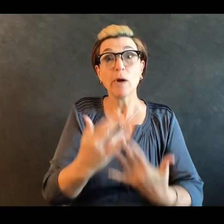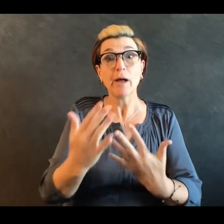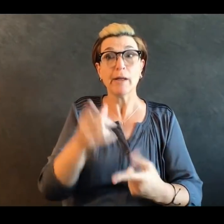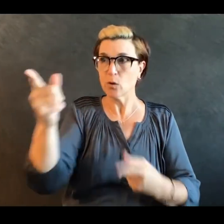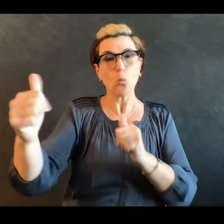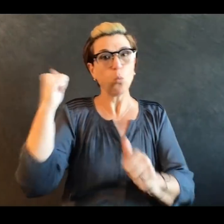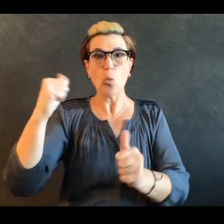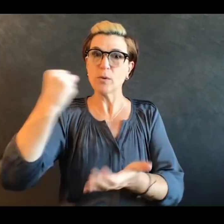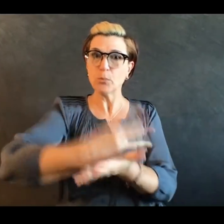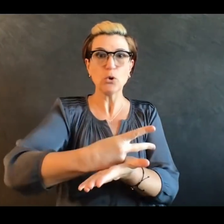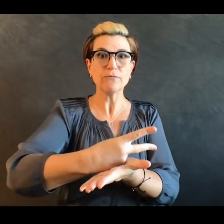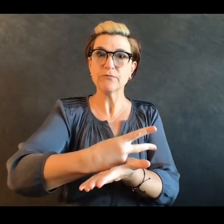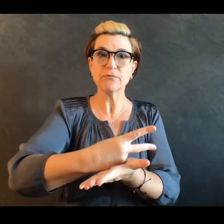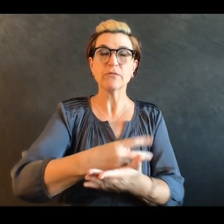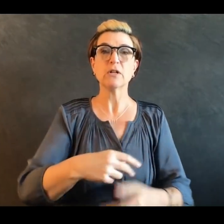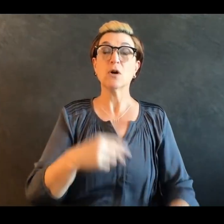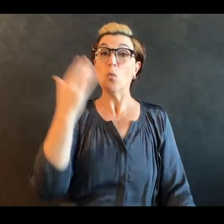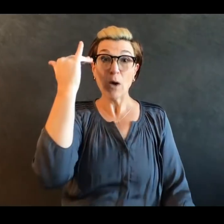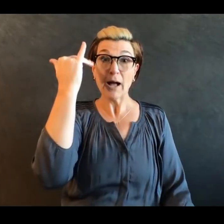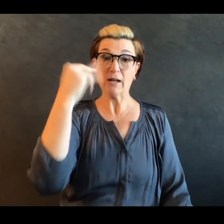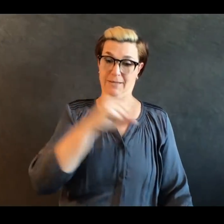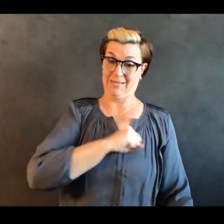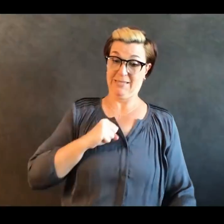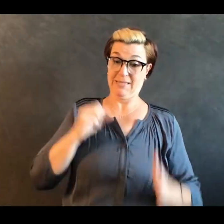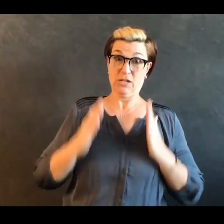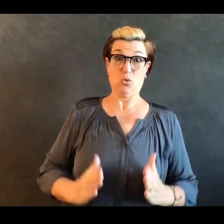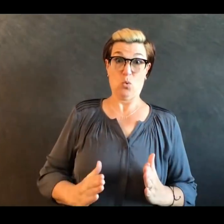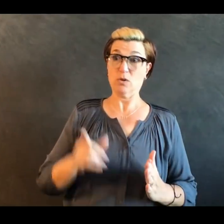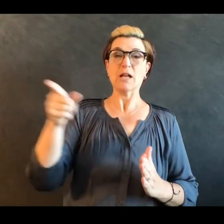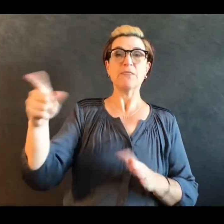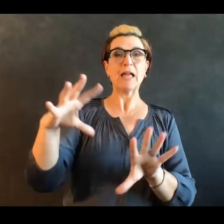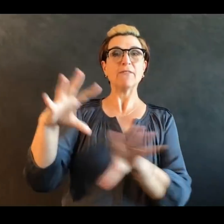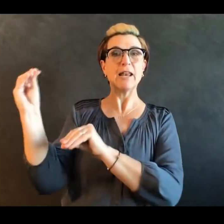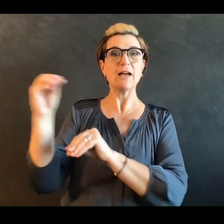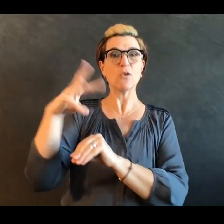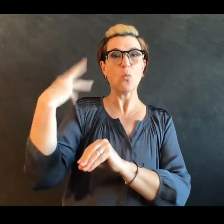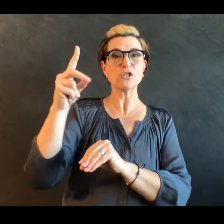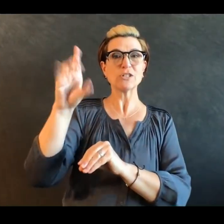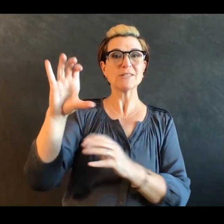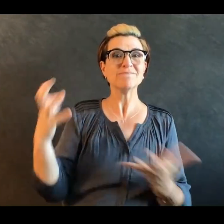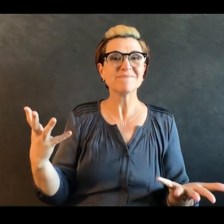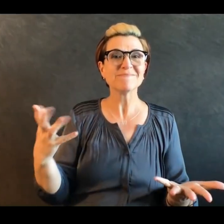Washington until at least May 4th the Constitution provides a mechanism for